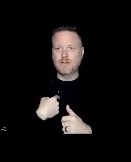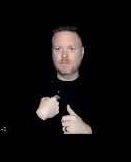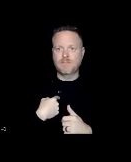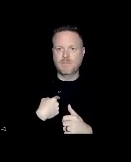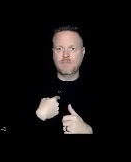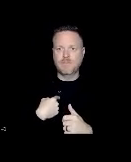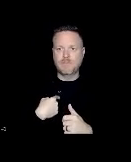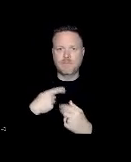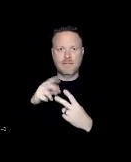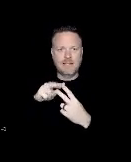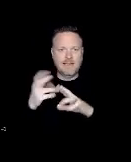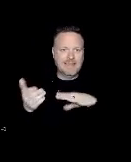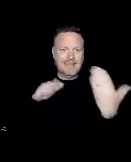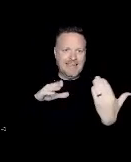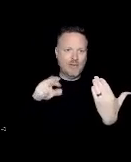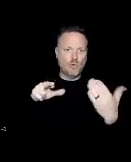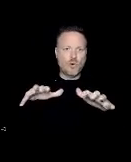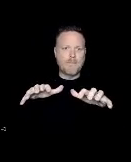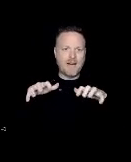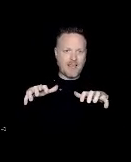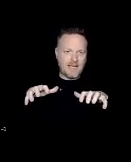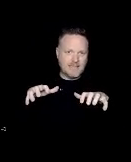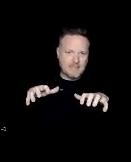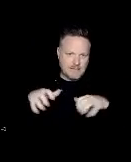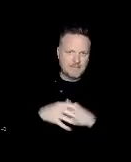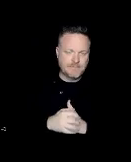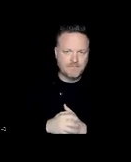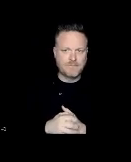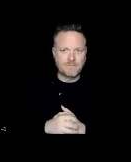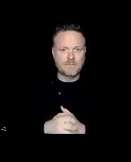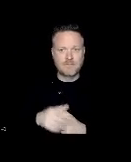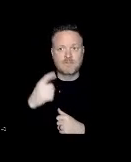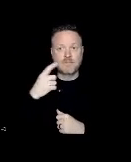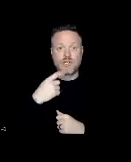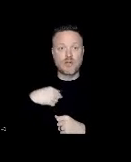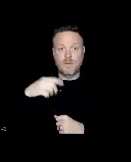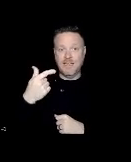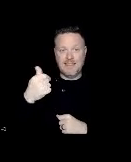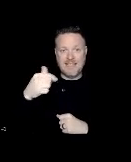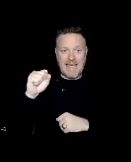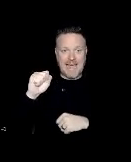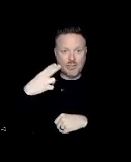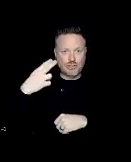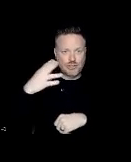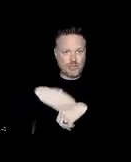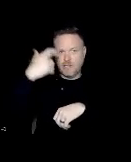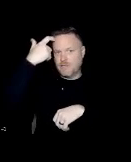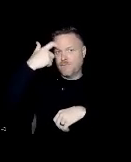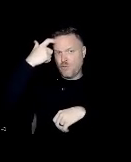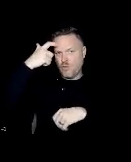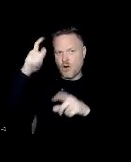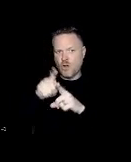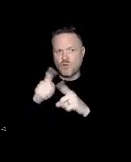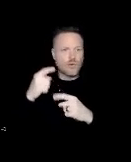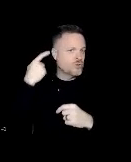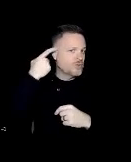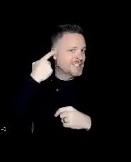either dead or paralyzed. That gash by his forehead and the one by his ear was enough,